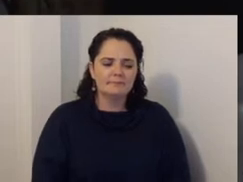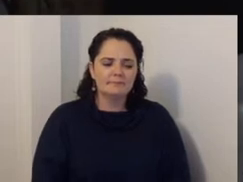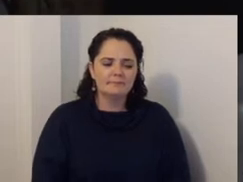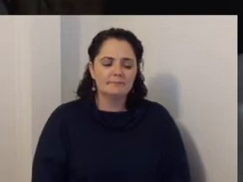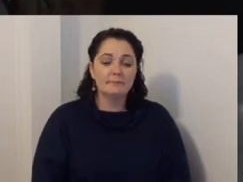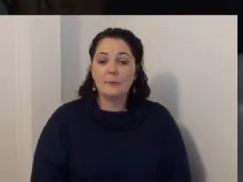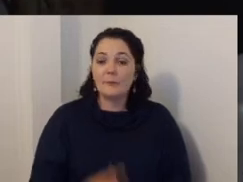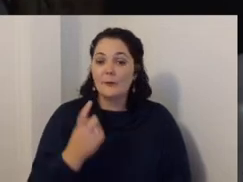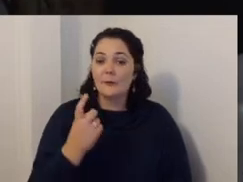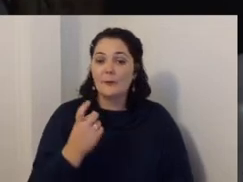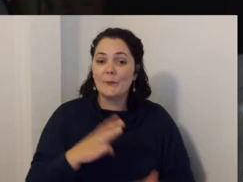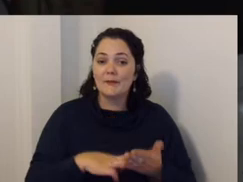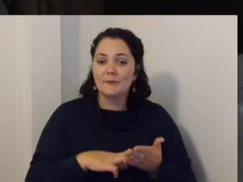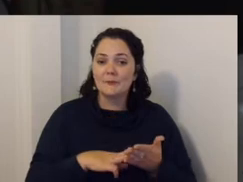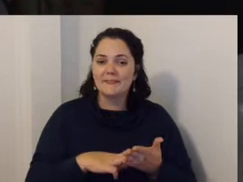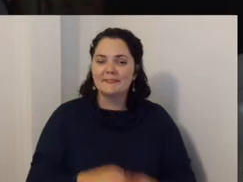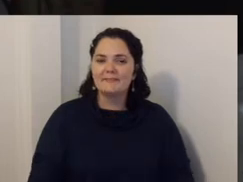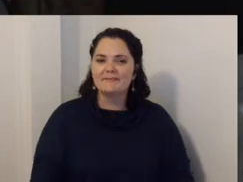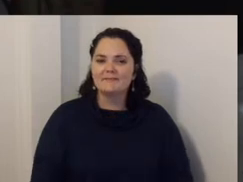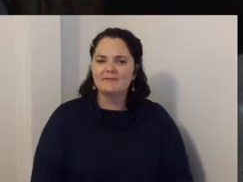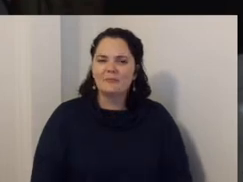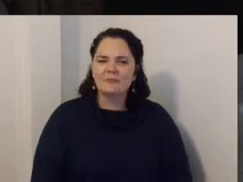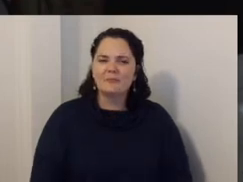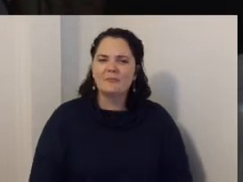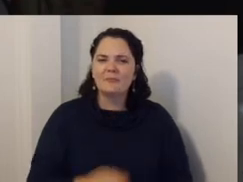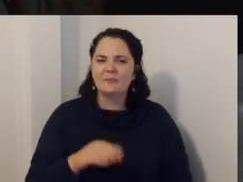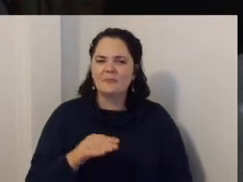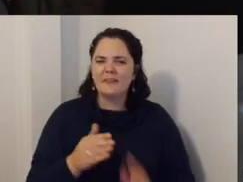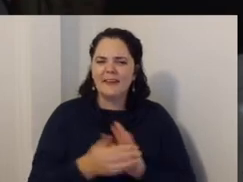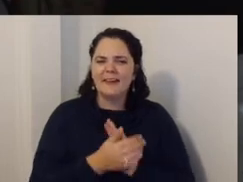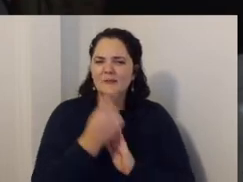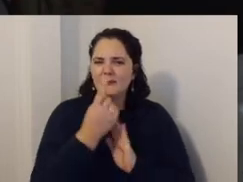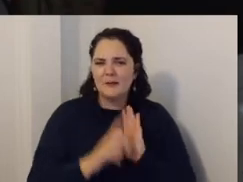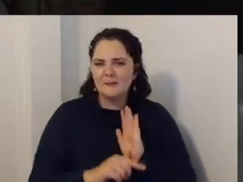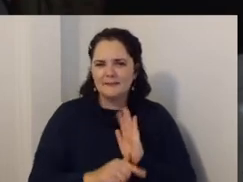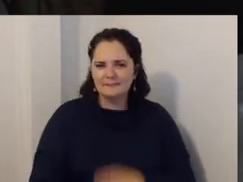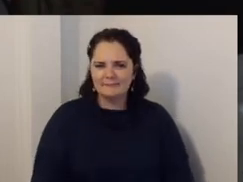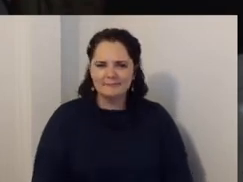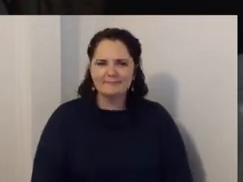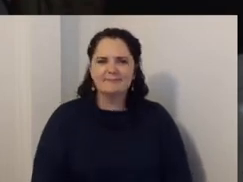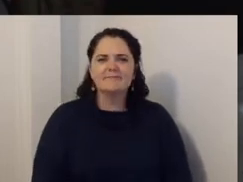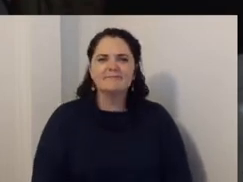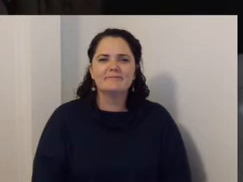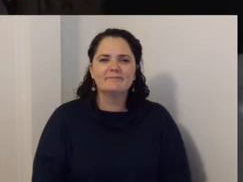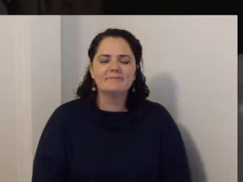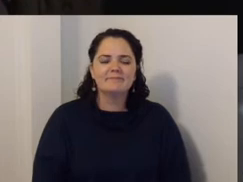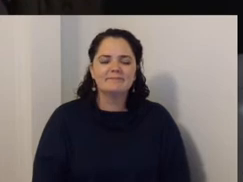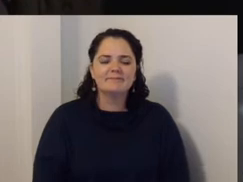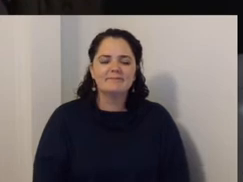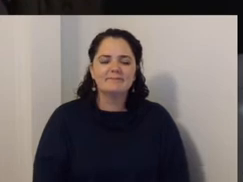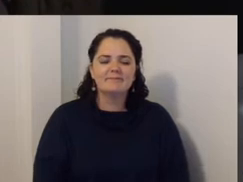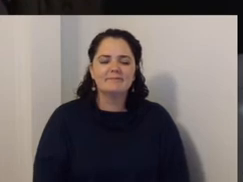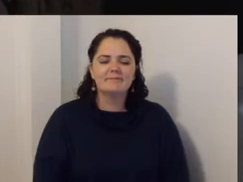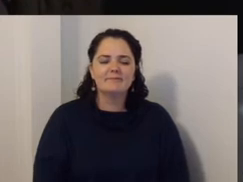alright another minute, not even not even giving y'all a whole minute